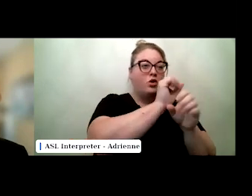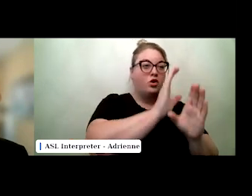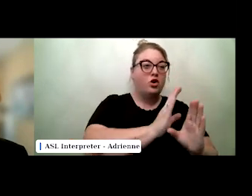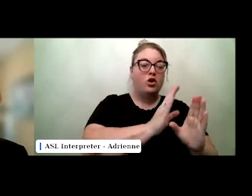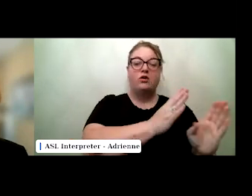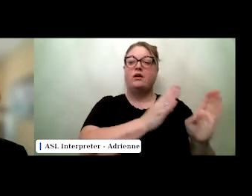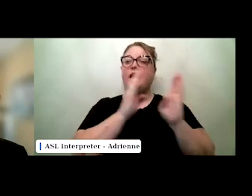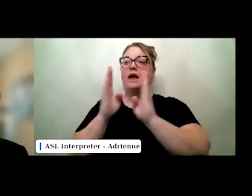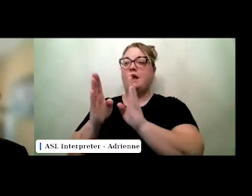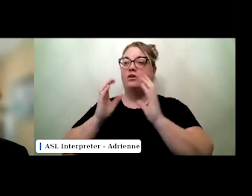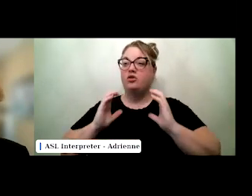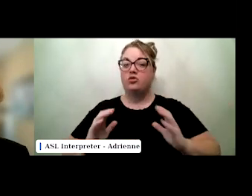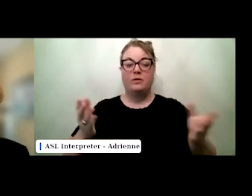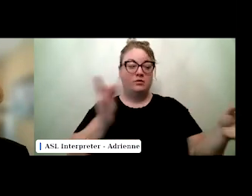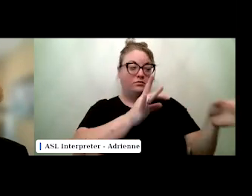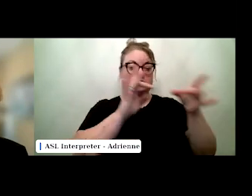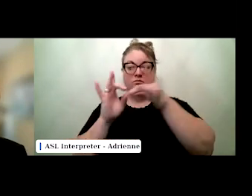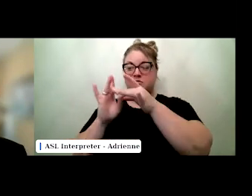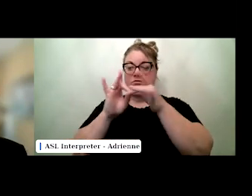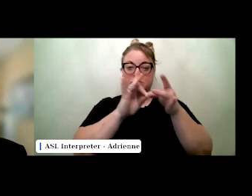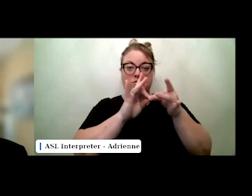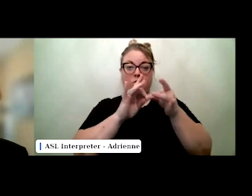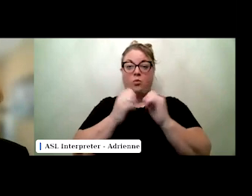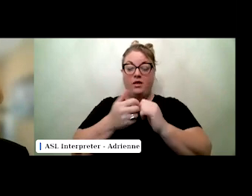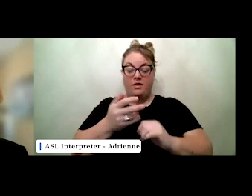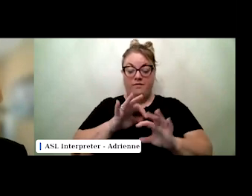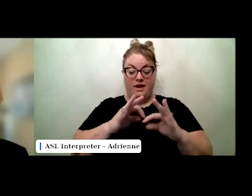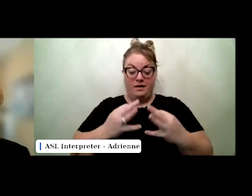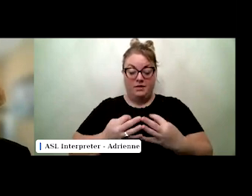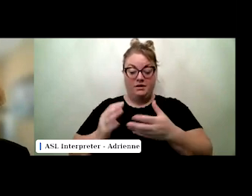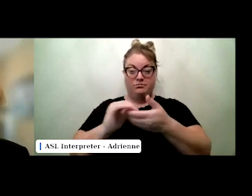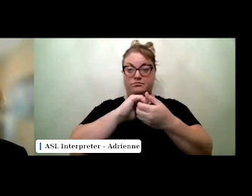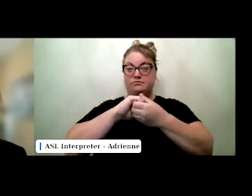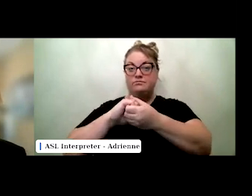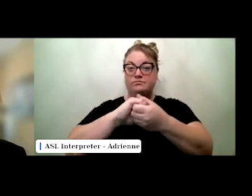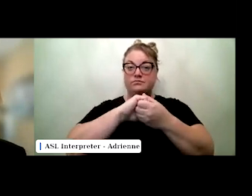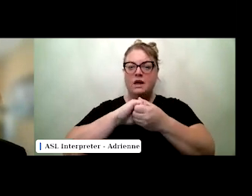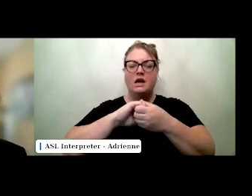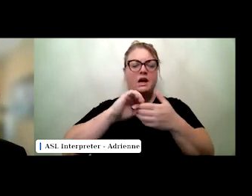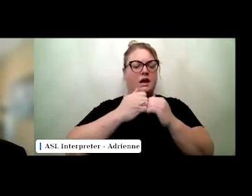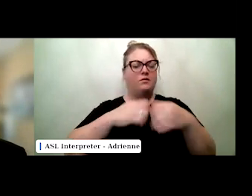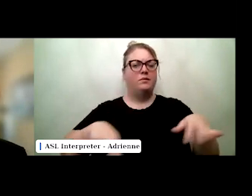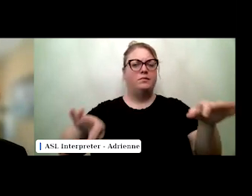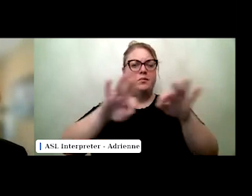And consumer and family member working together. How important that is!